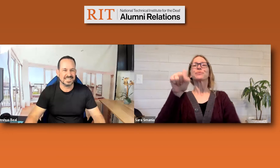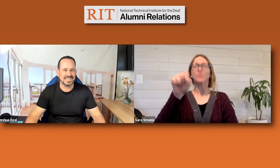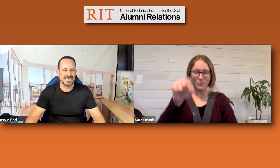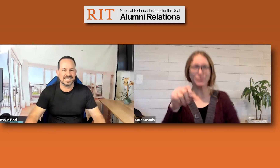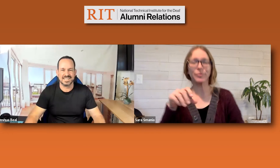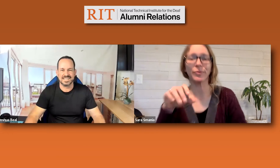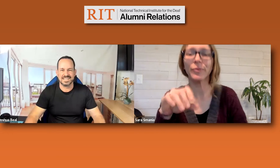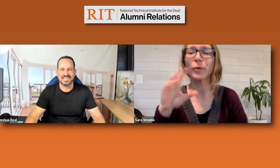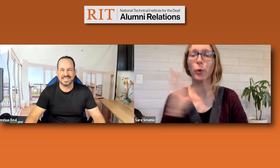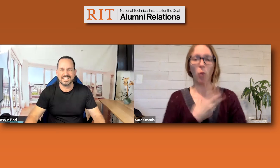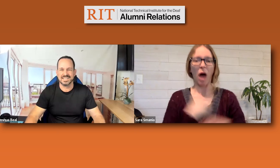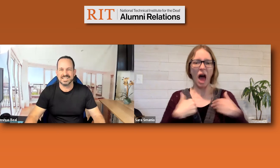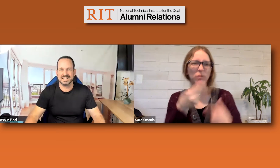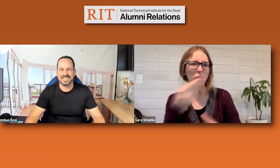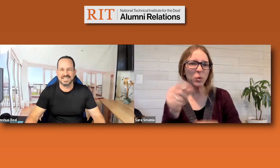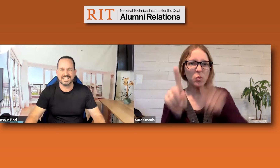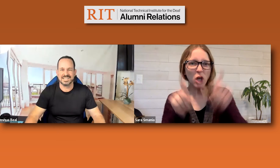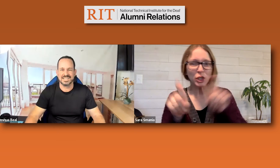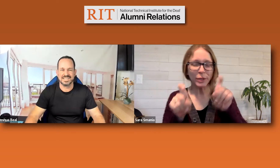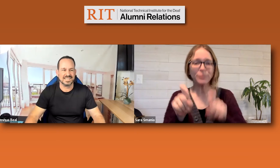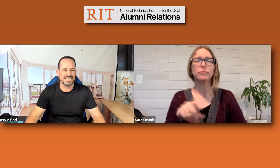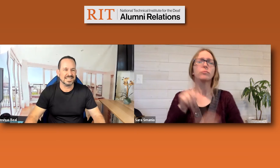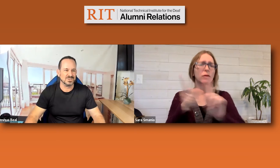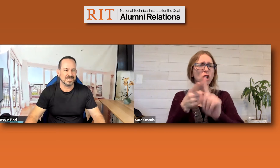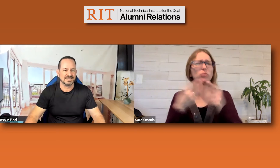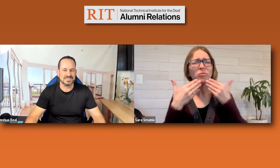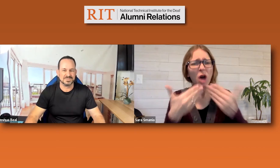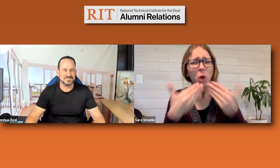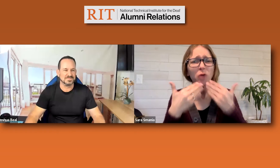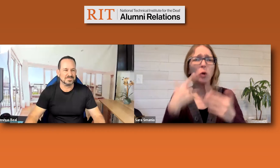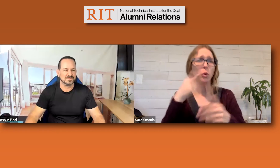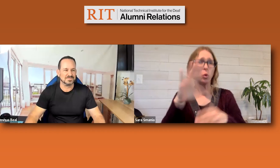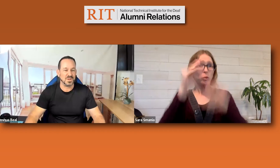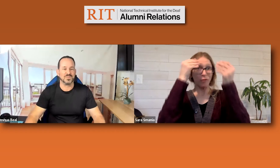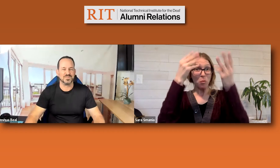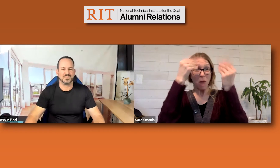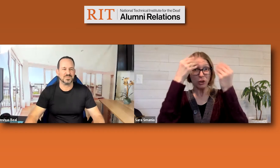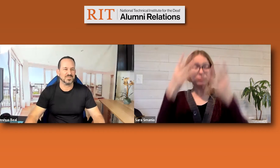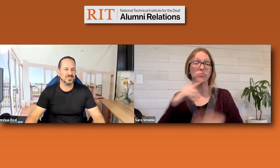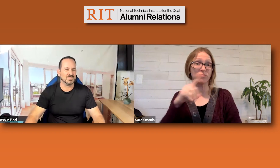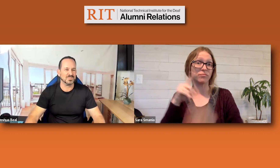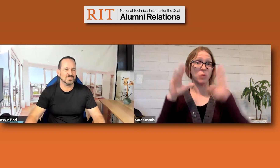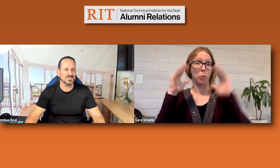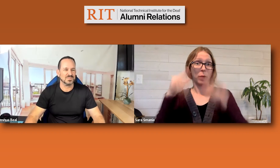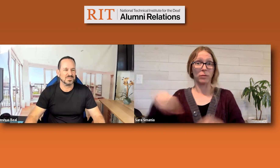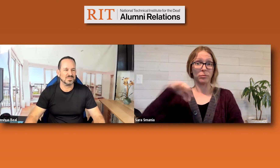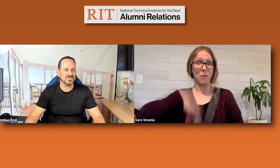Yes! We do have some questions within our Q&A. First, I do want to say thank you so much